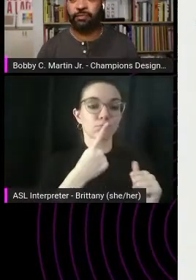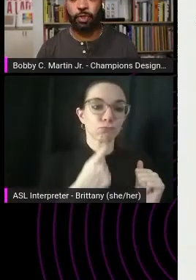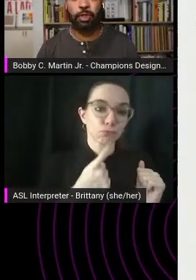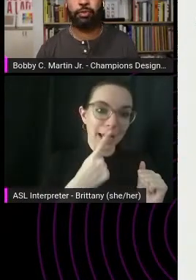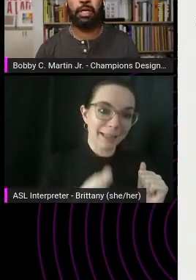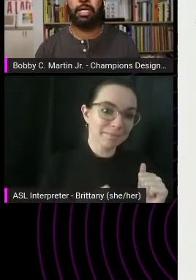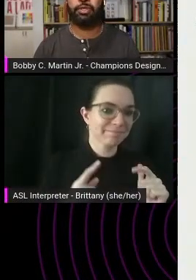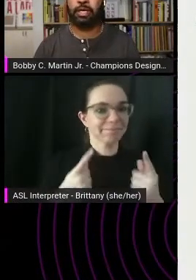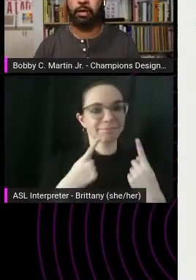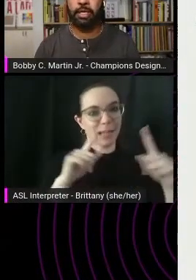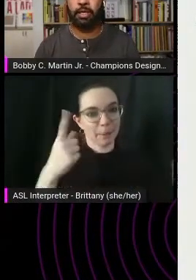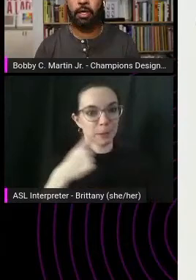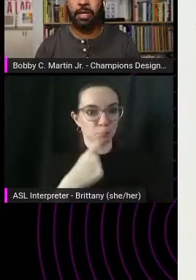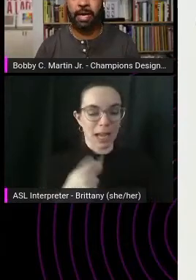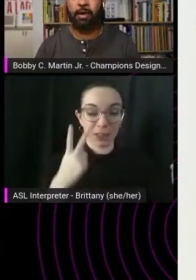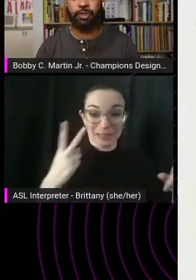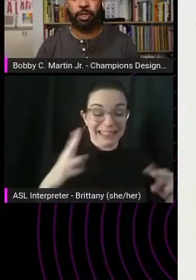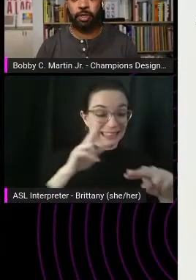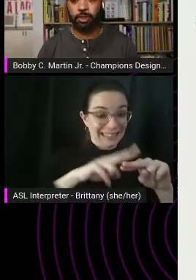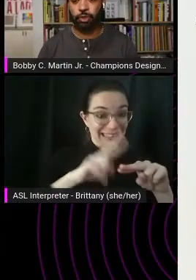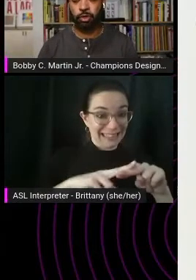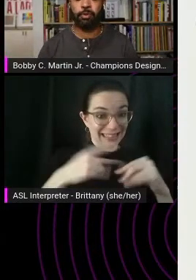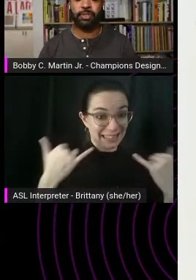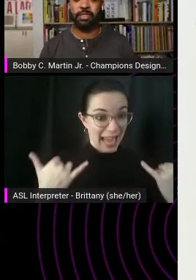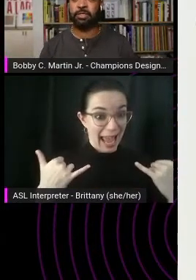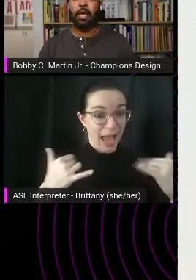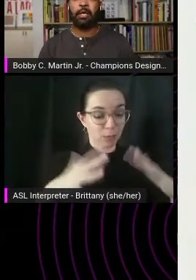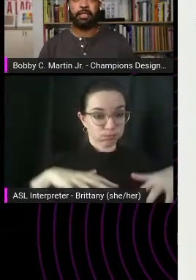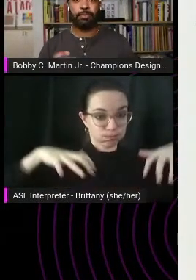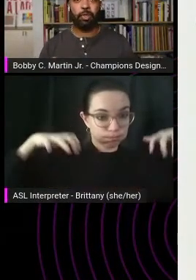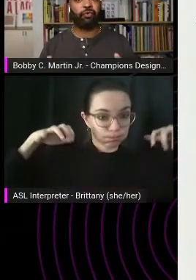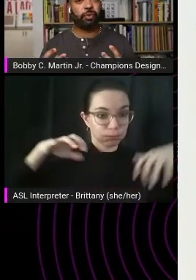If you go to a concert at Carnegie Hall now in Stern Auditorium, will see these beautiful